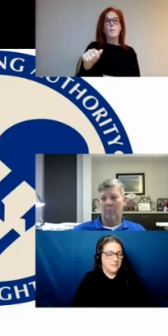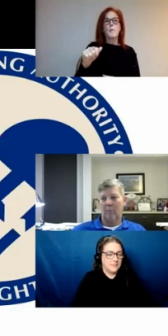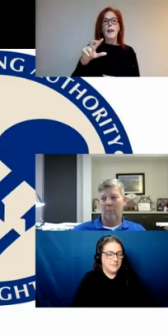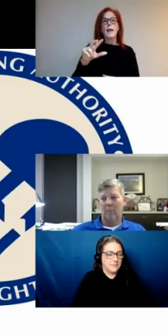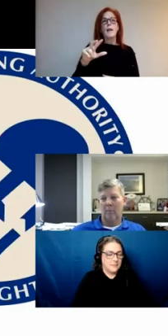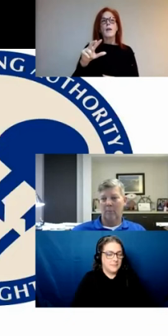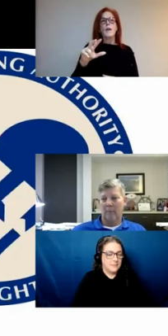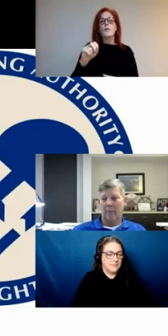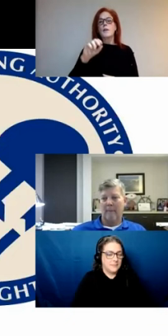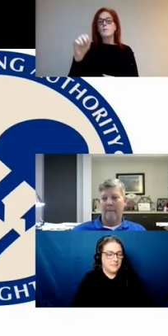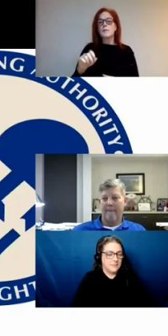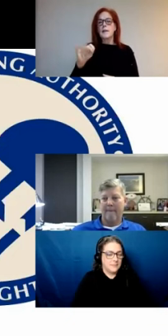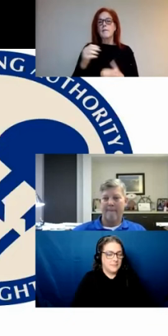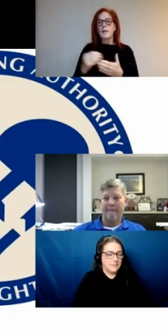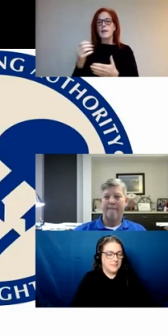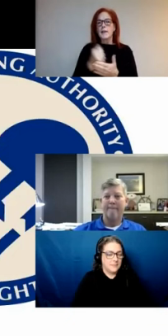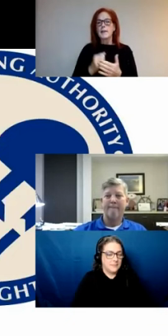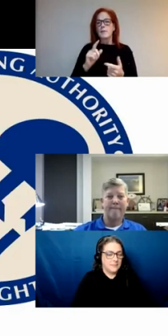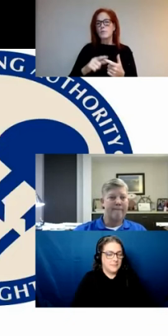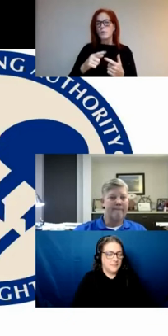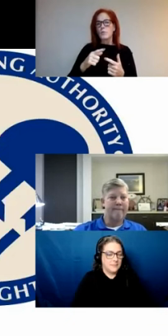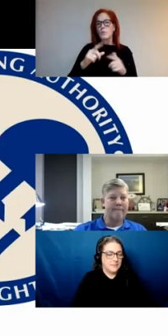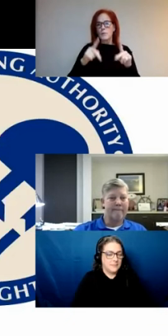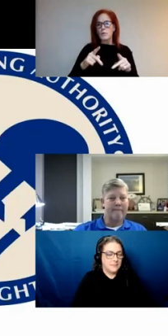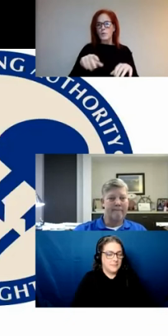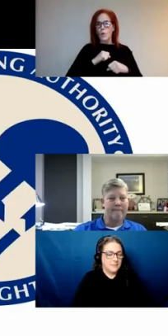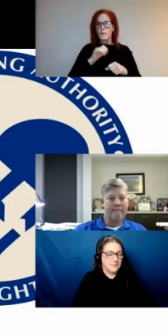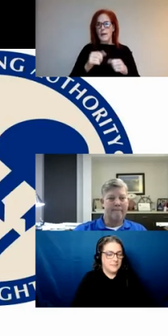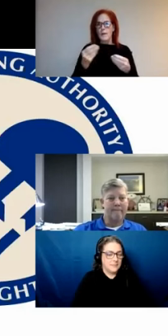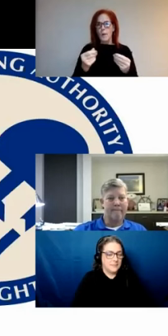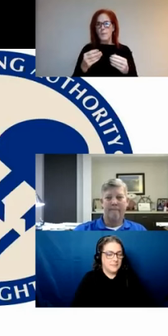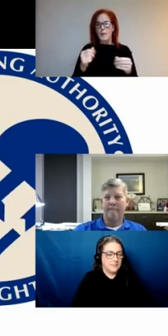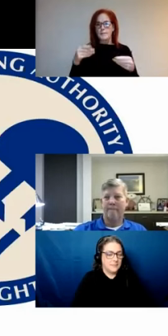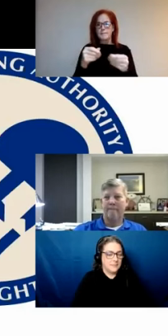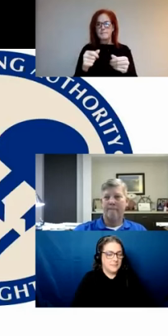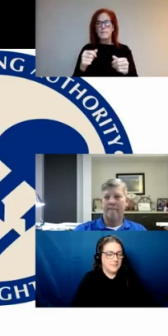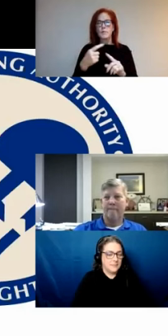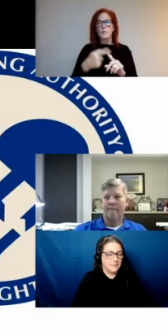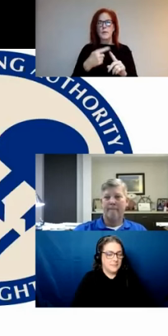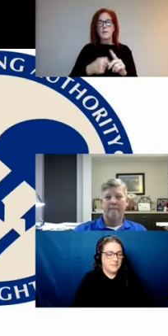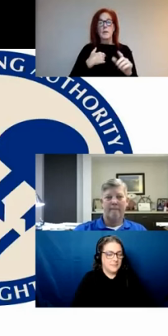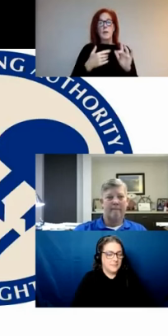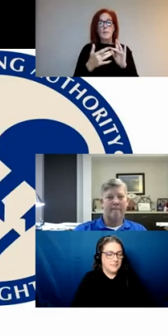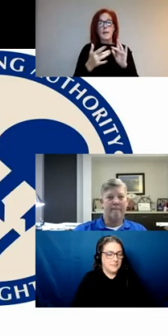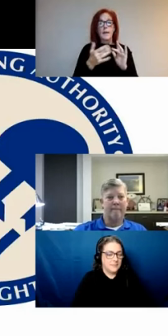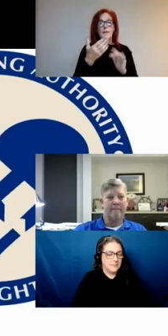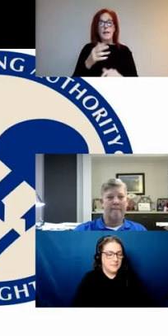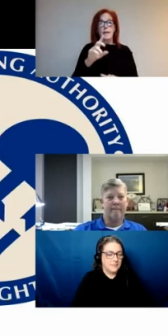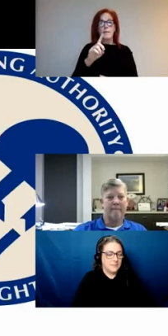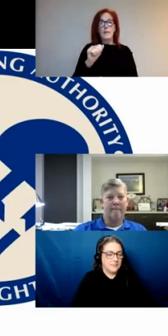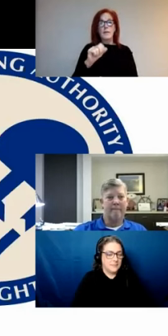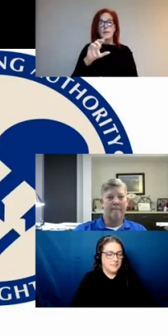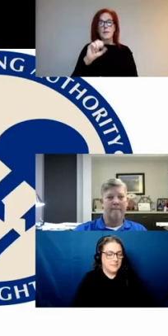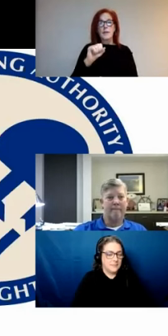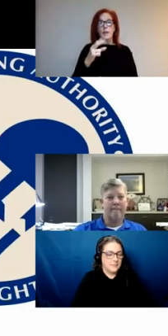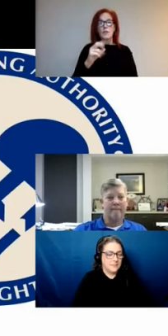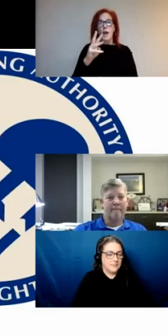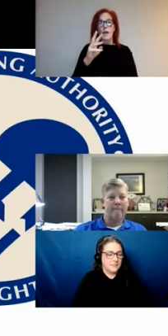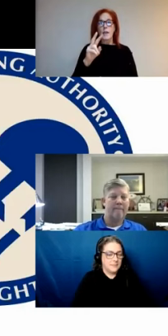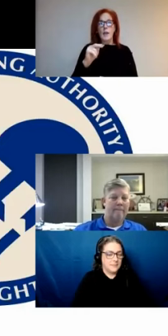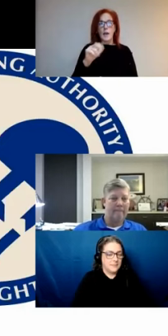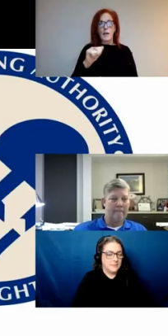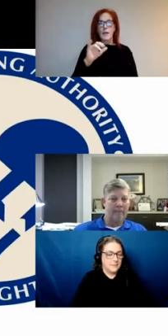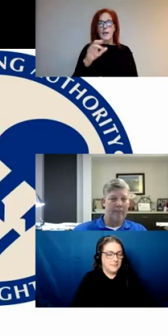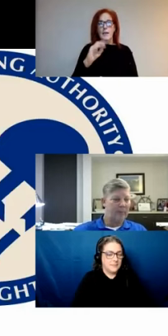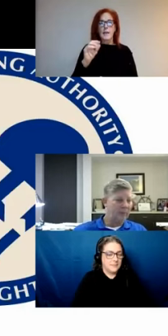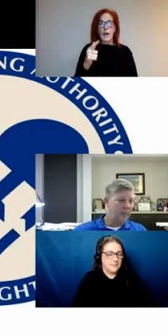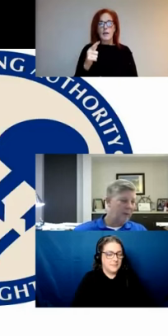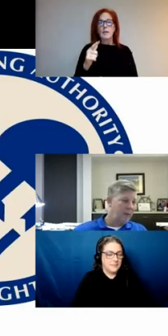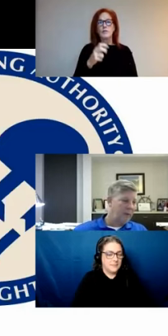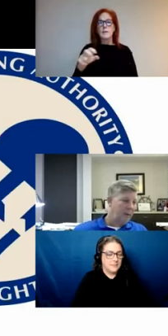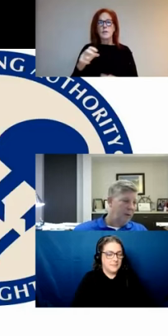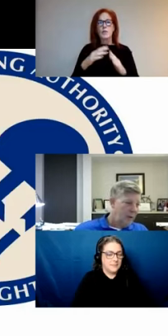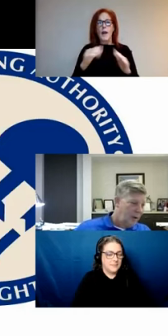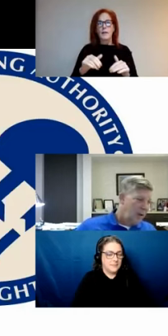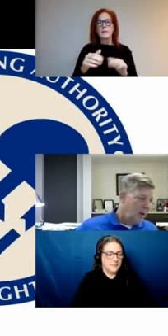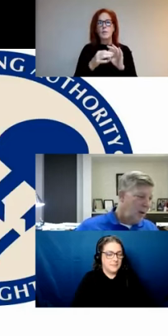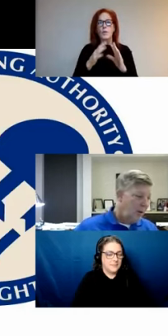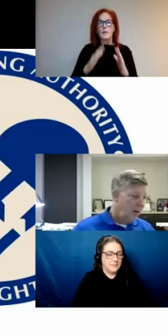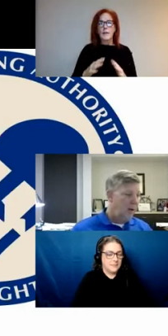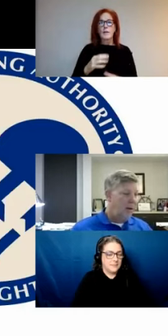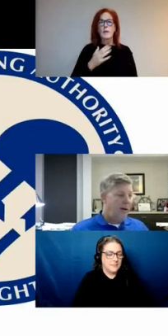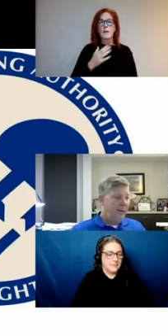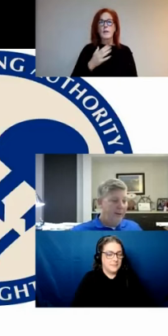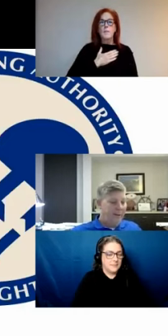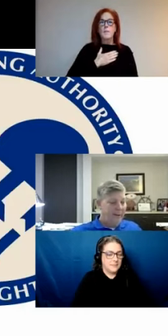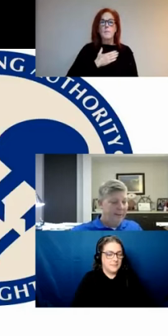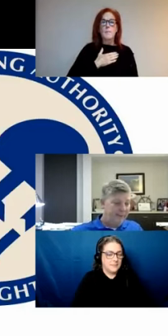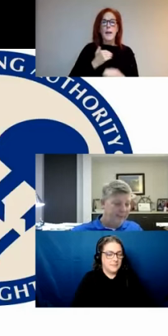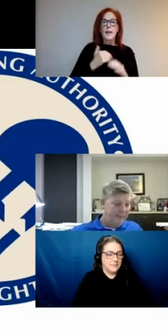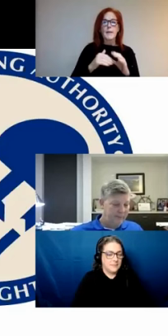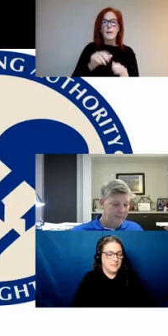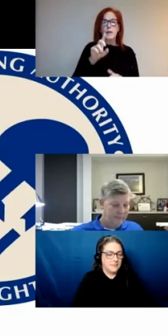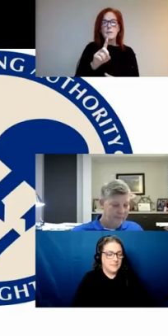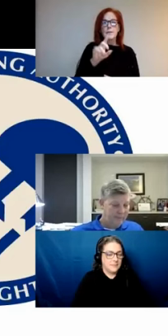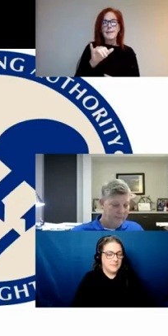Our 90 days of employment we offer them four days of employment, and they get 22 hours a week. So this grant is helping us expand the program. We've doubled the number of clients we're serving and doubled the amount of time -- previously they only got 11 years and now they'll get 22 and my contact information is on the slide.